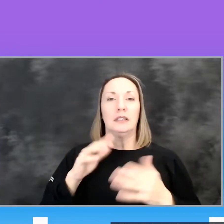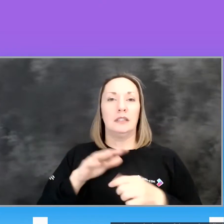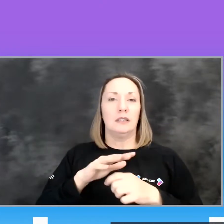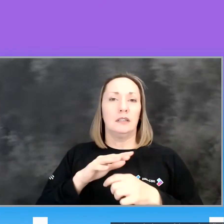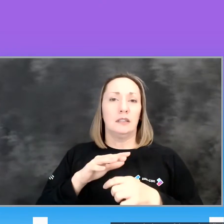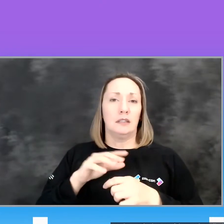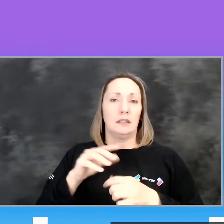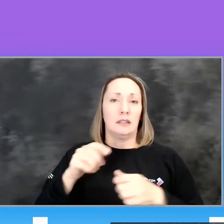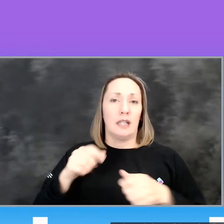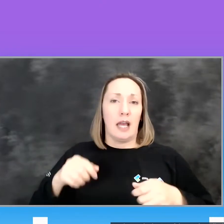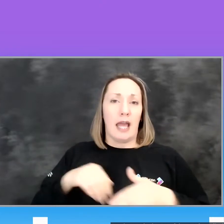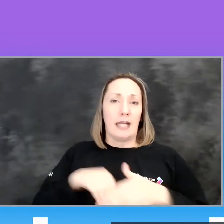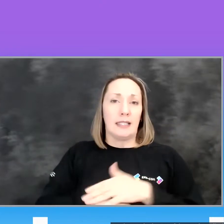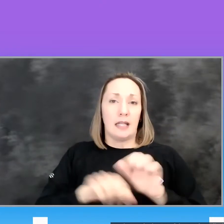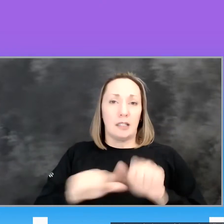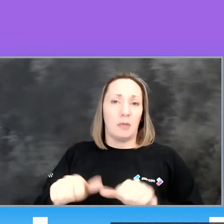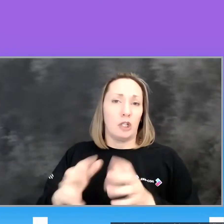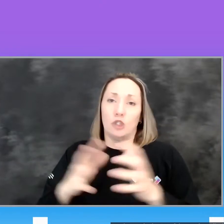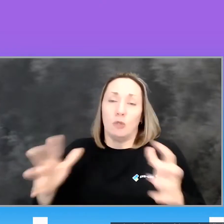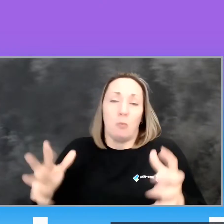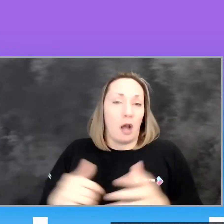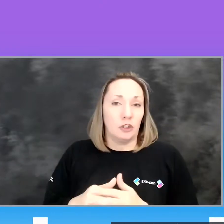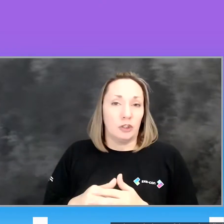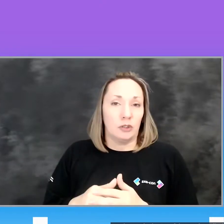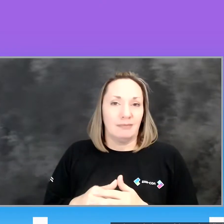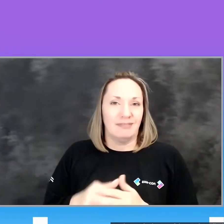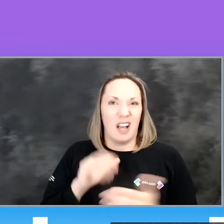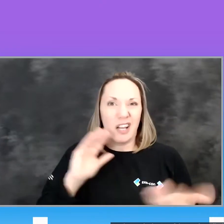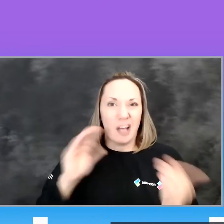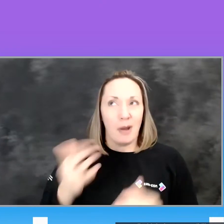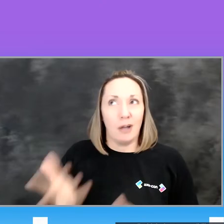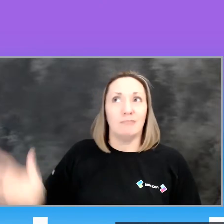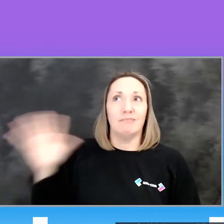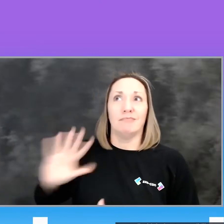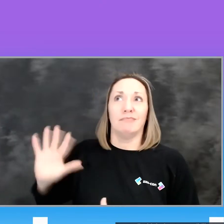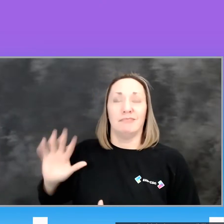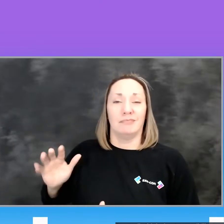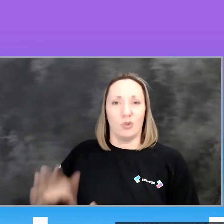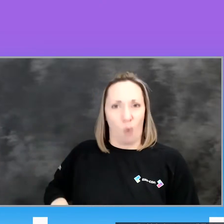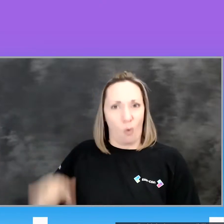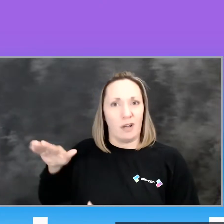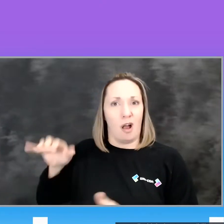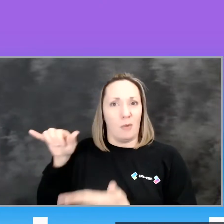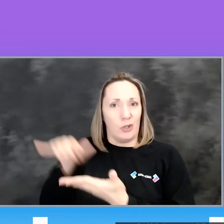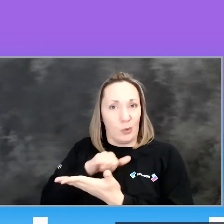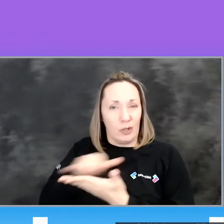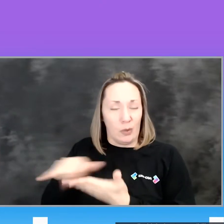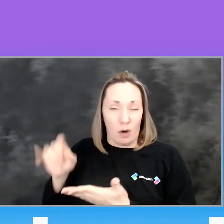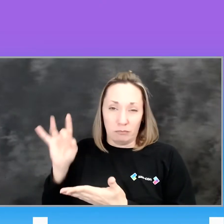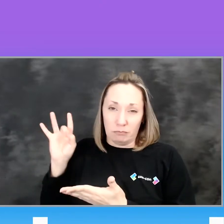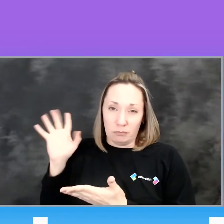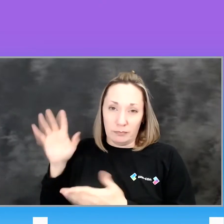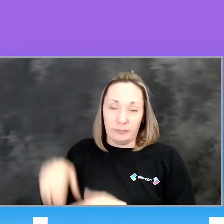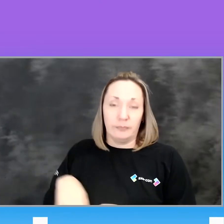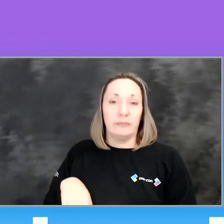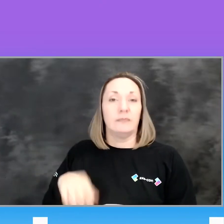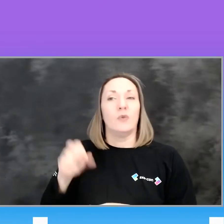much. Not as as much as I did